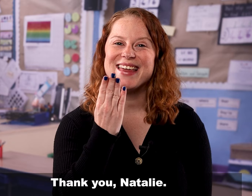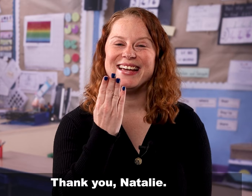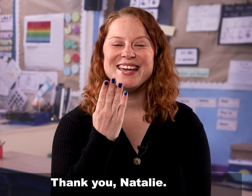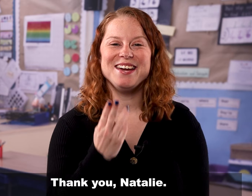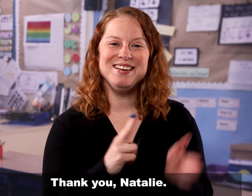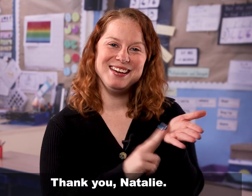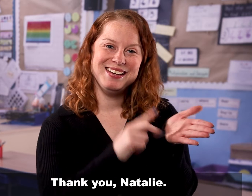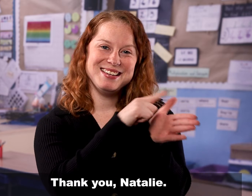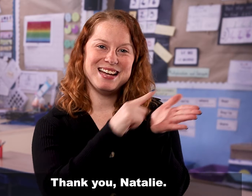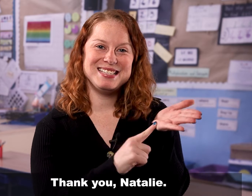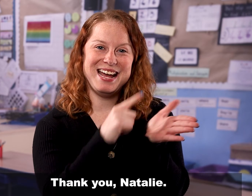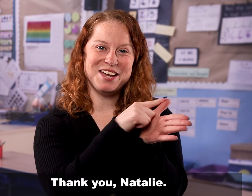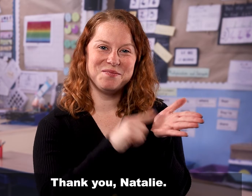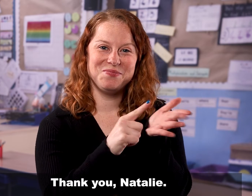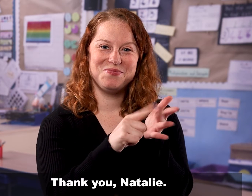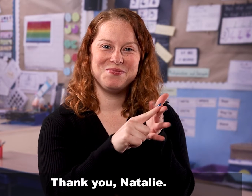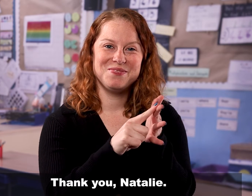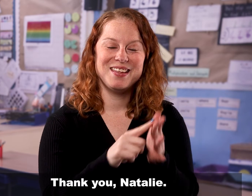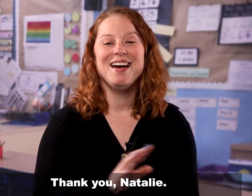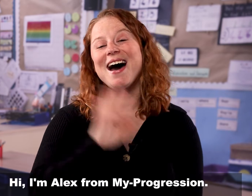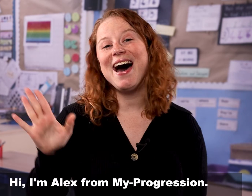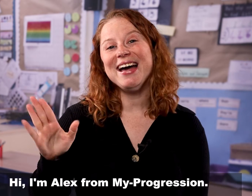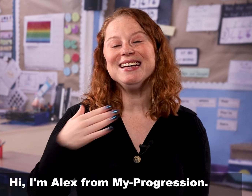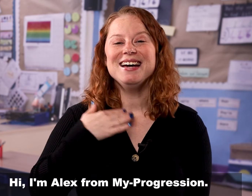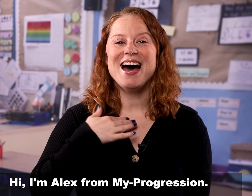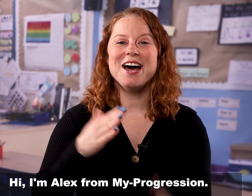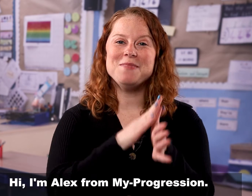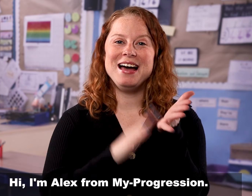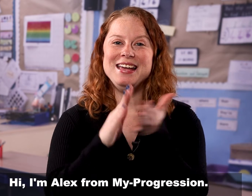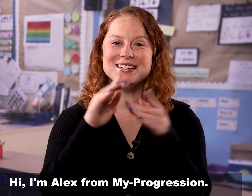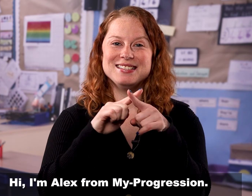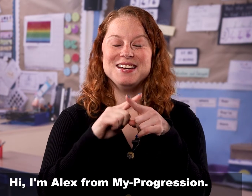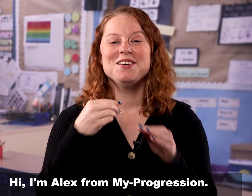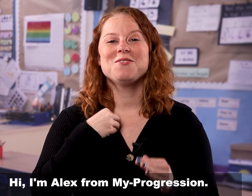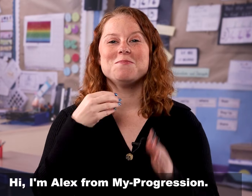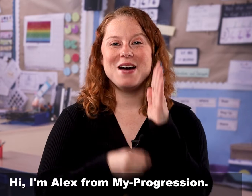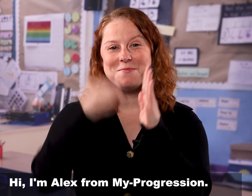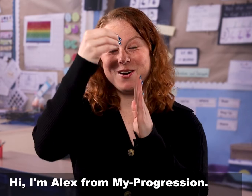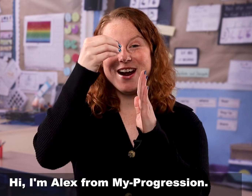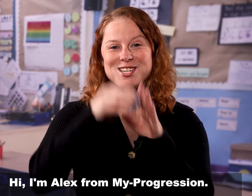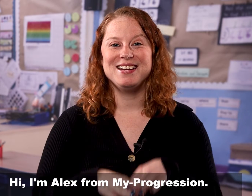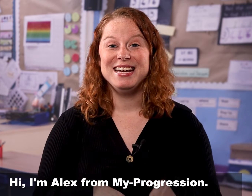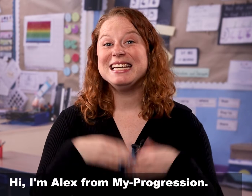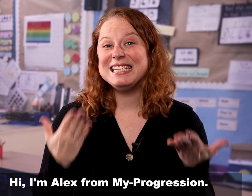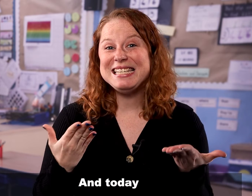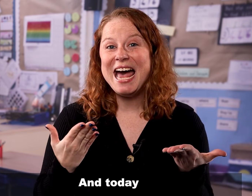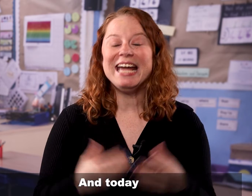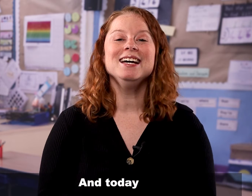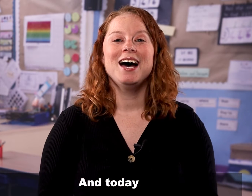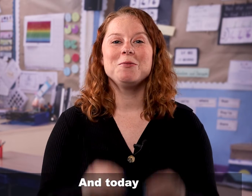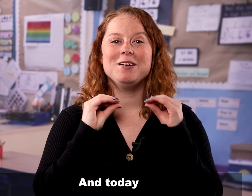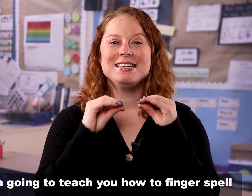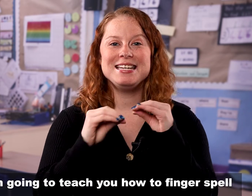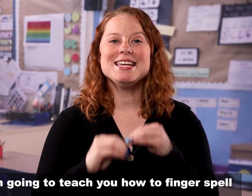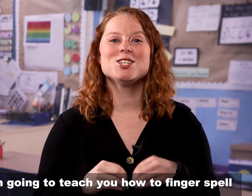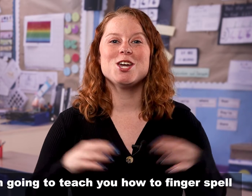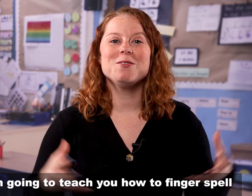Thank you Natalie. Hi, I’m Alex from My-Progression and today I’m going to teach you